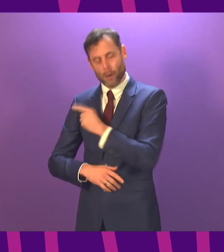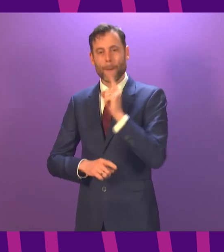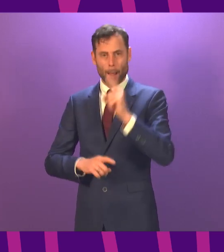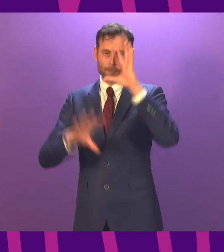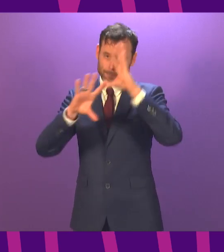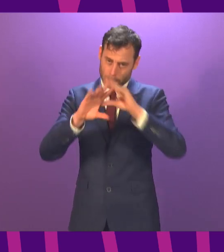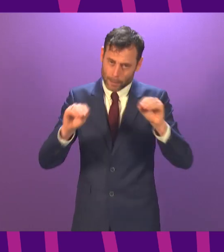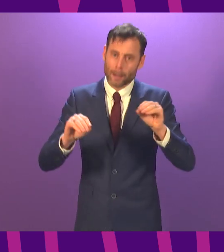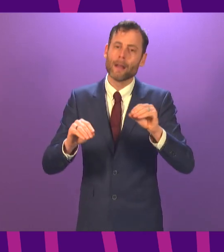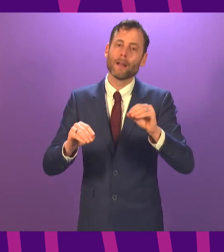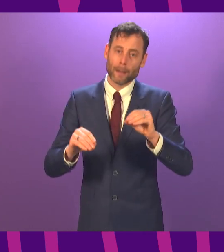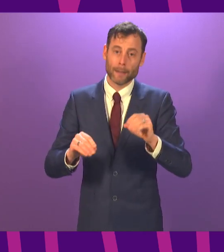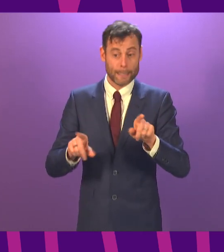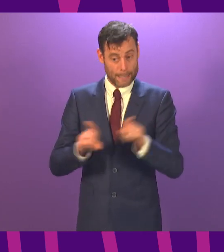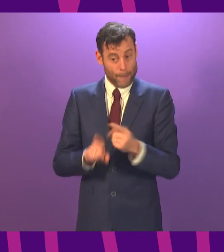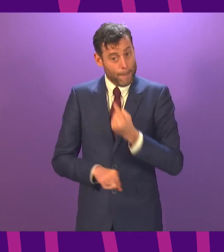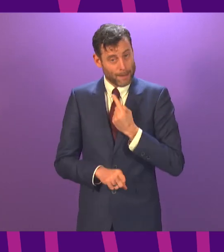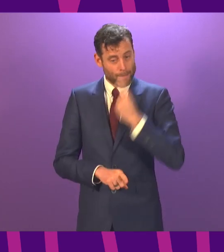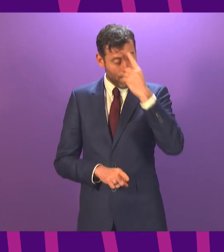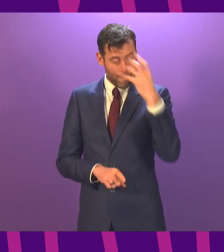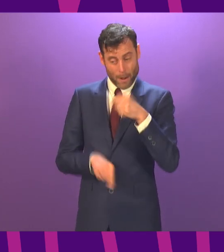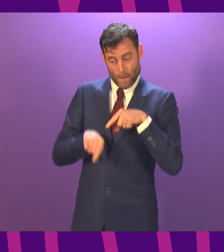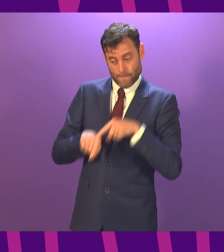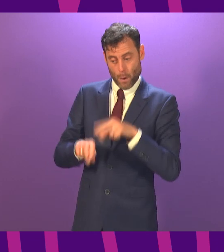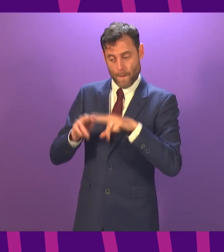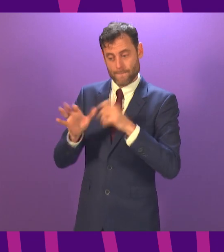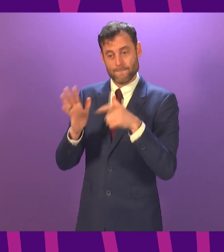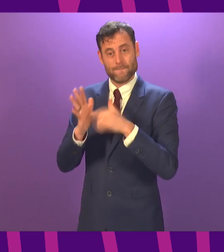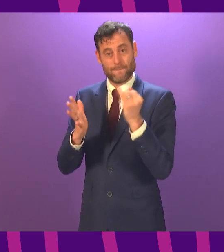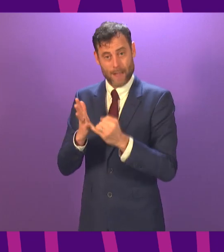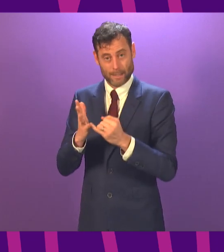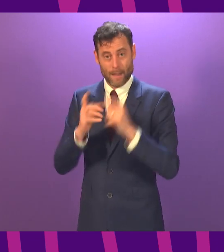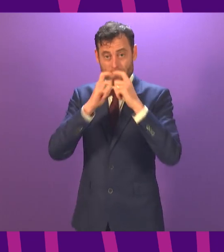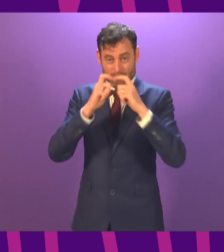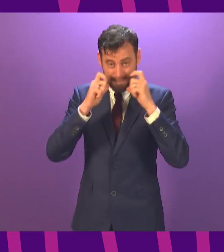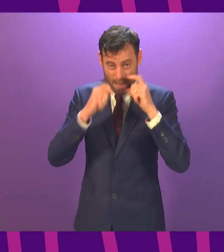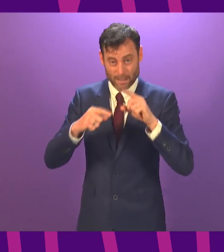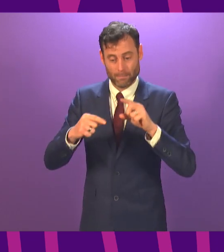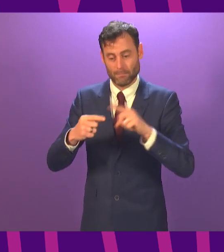everyone—most importantly, myself—of FACTS: people should use face coverings; avoid crowded